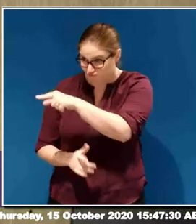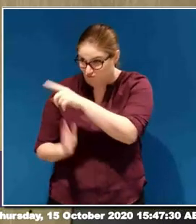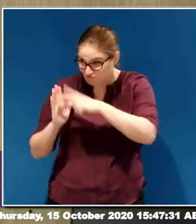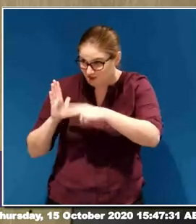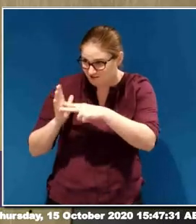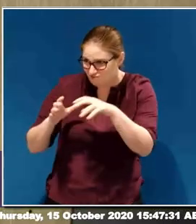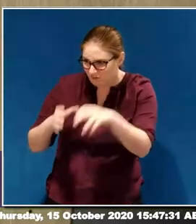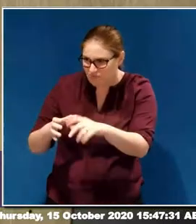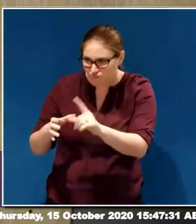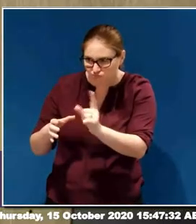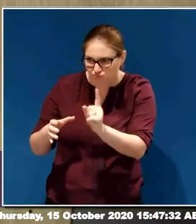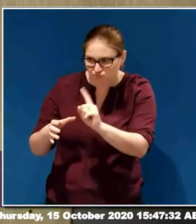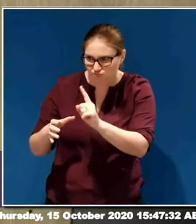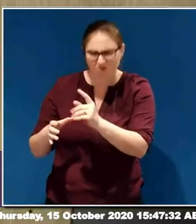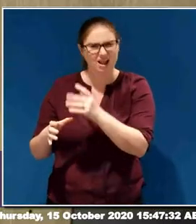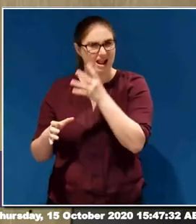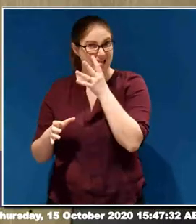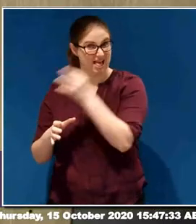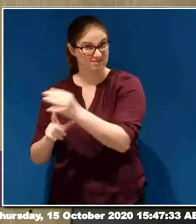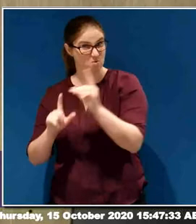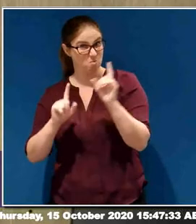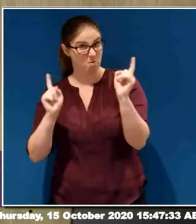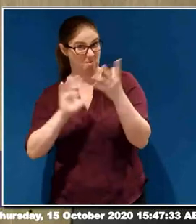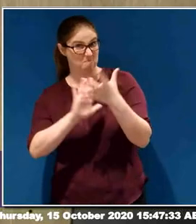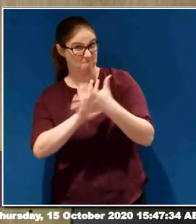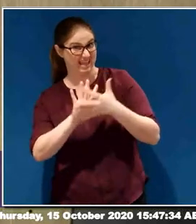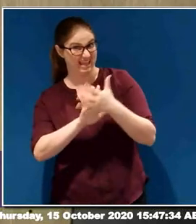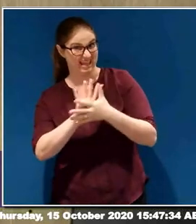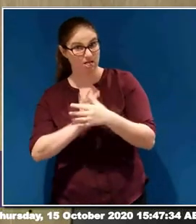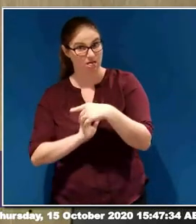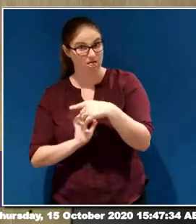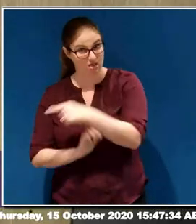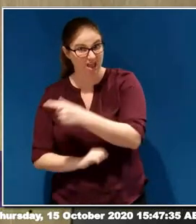they will be able to tell you.